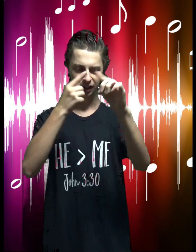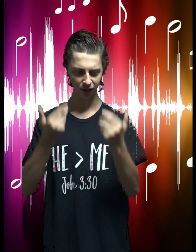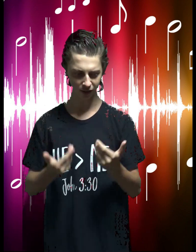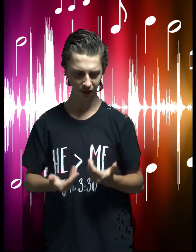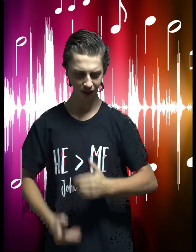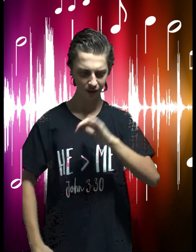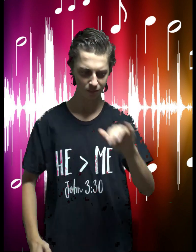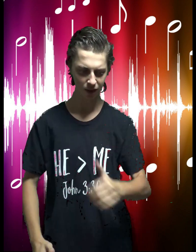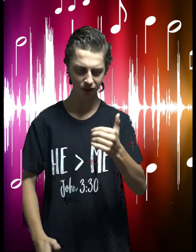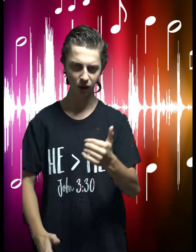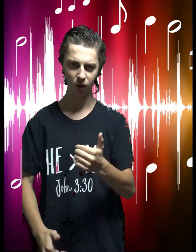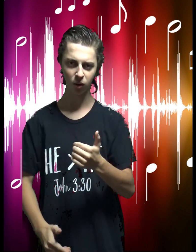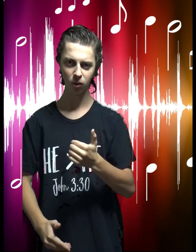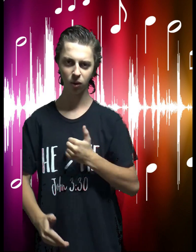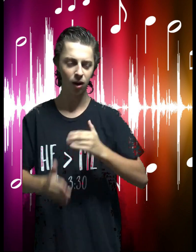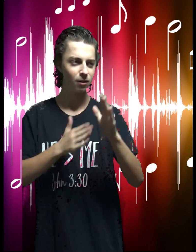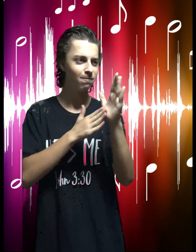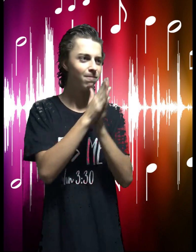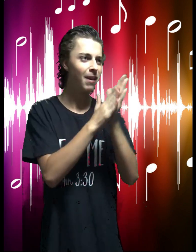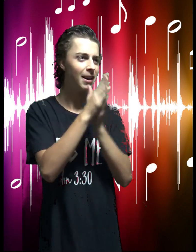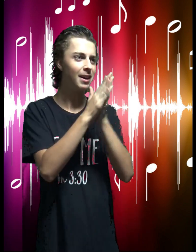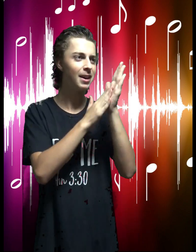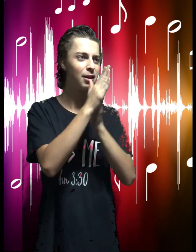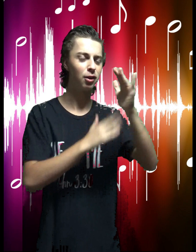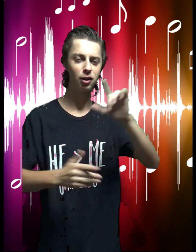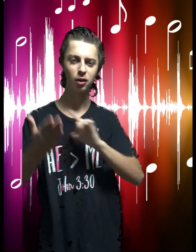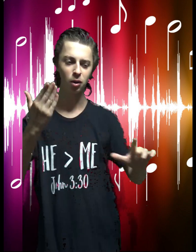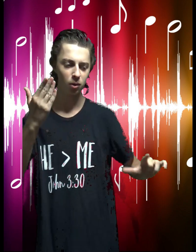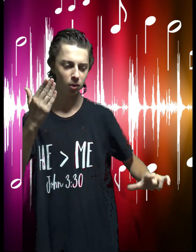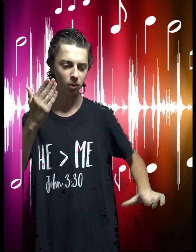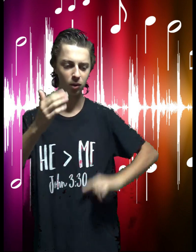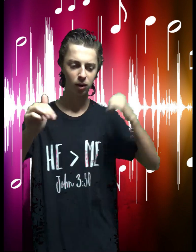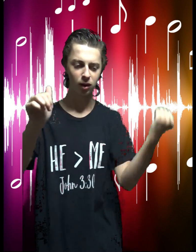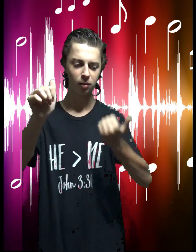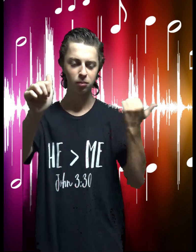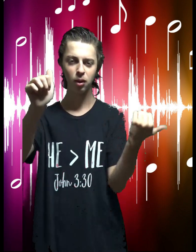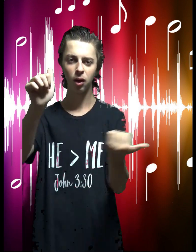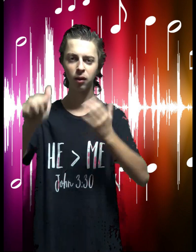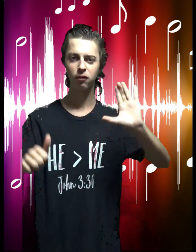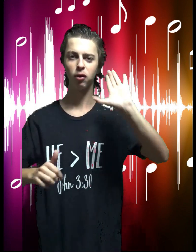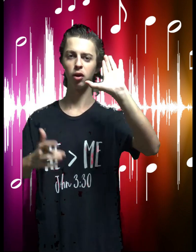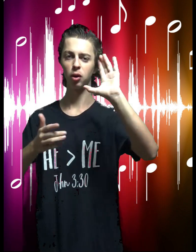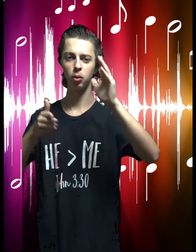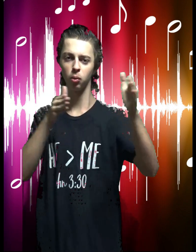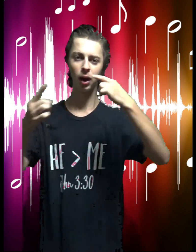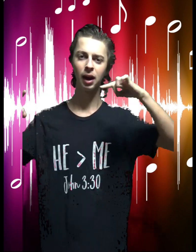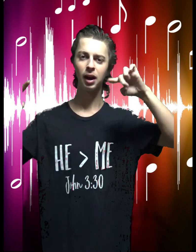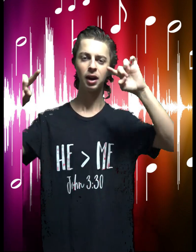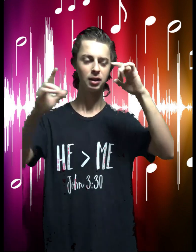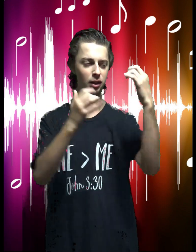Til' I am a soul on fire Lord, I'm longing for Your ways